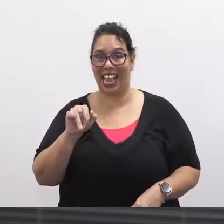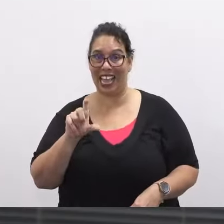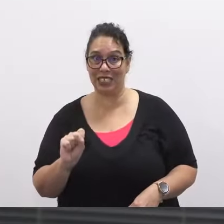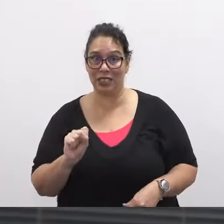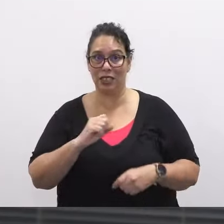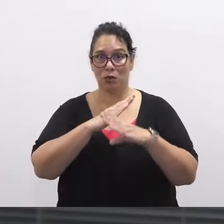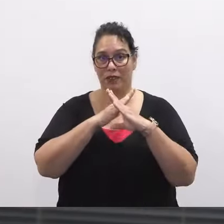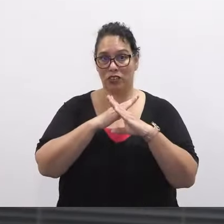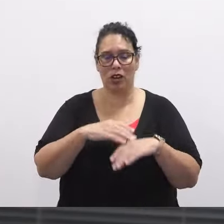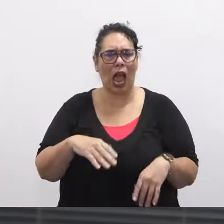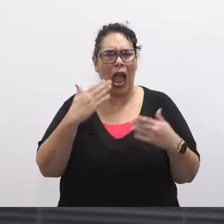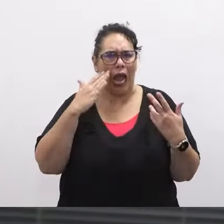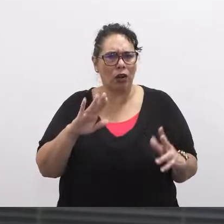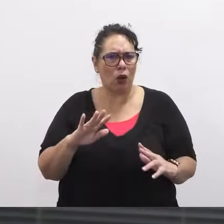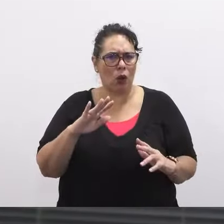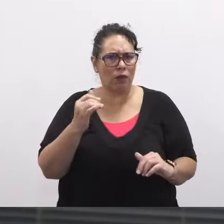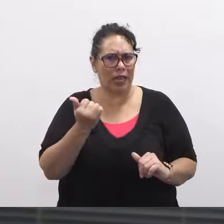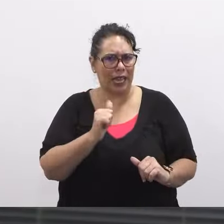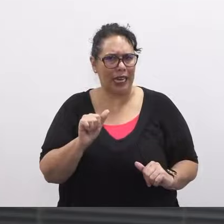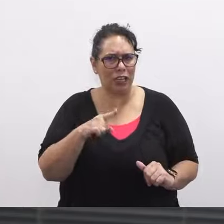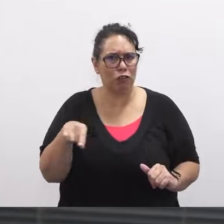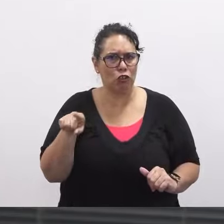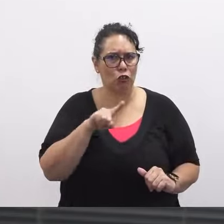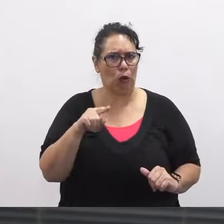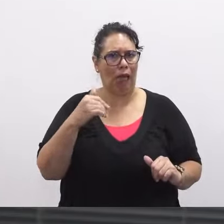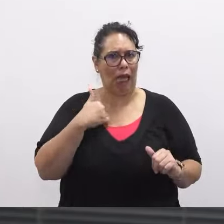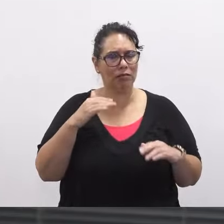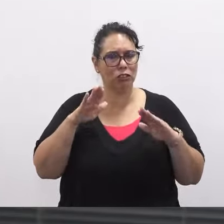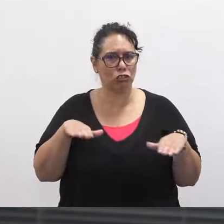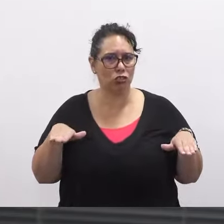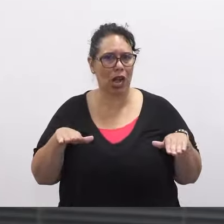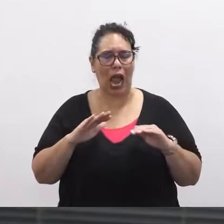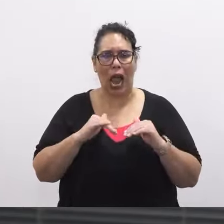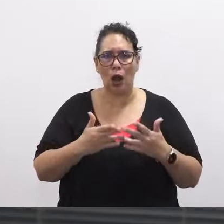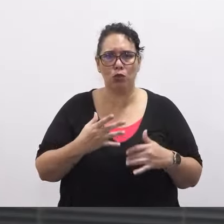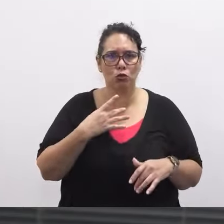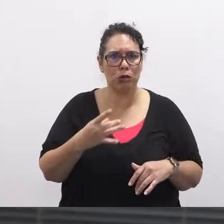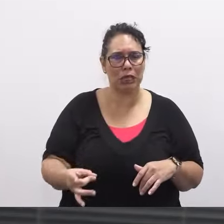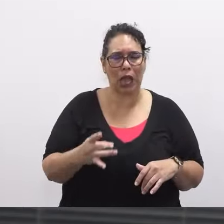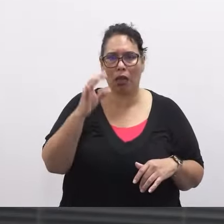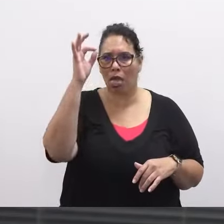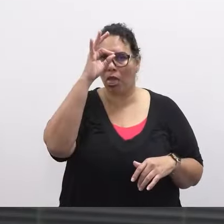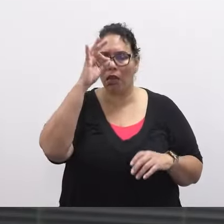I don't know if any of you have children. How would you like for some unknown person